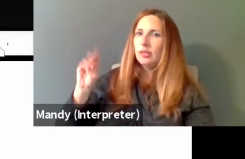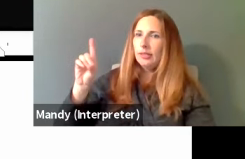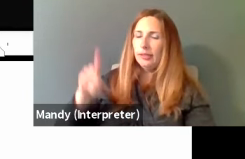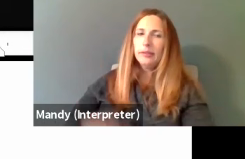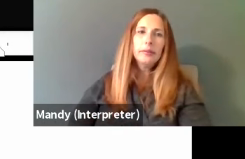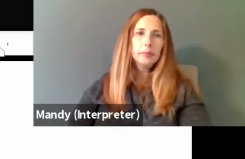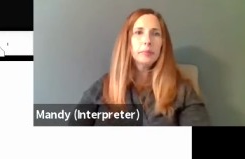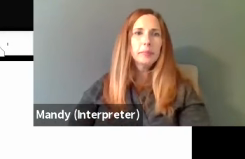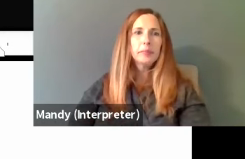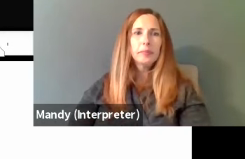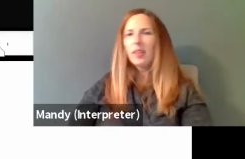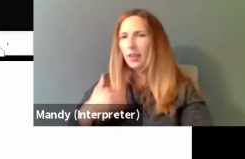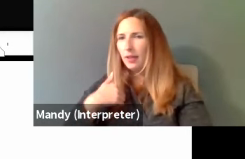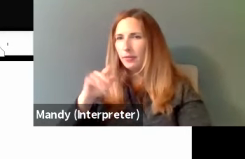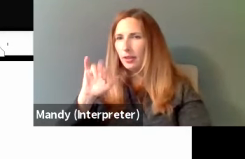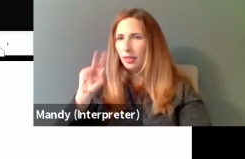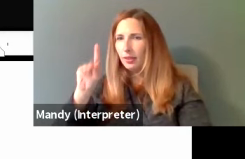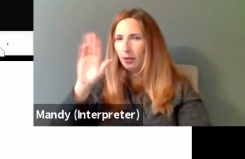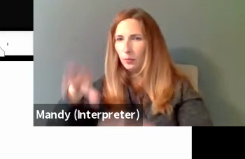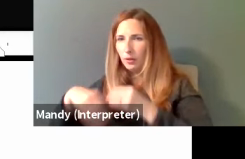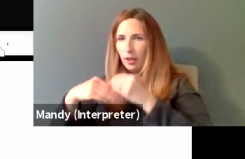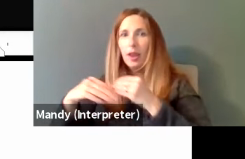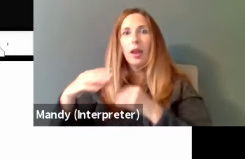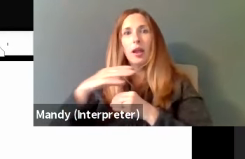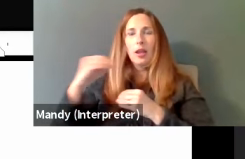and then look at their own representation of those languages